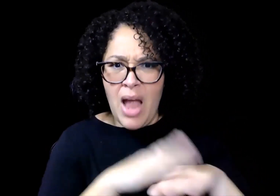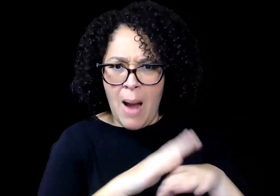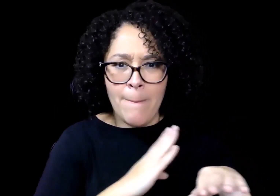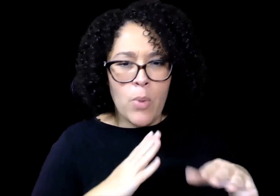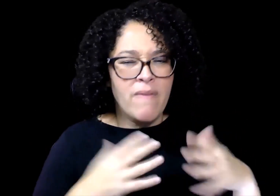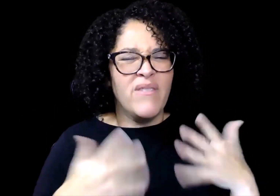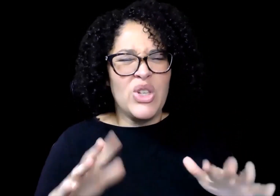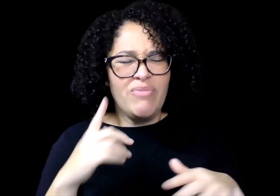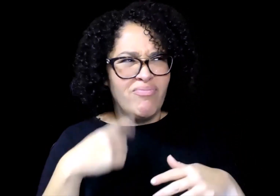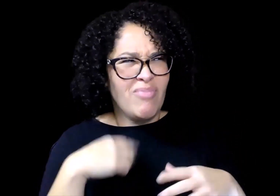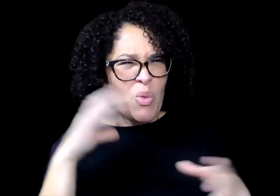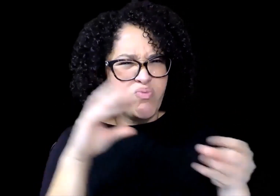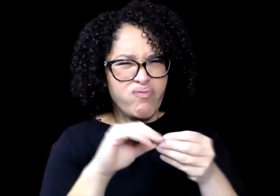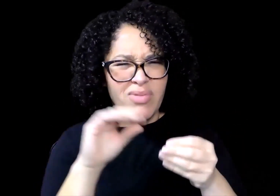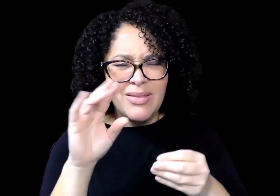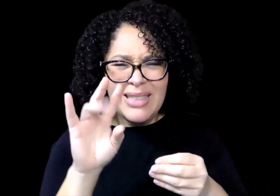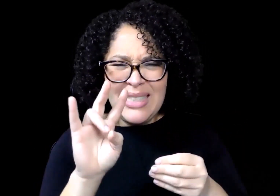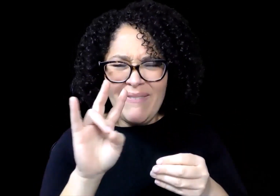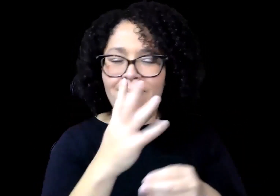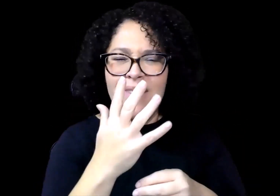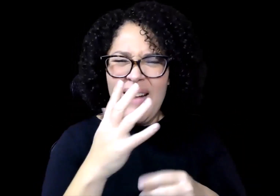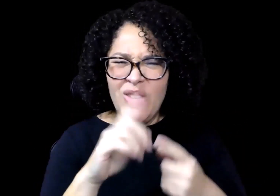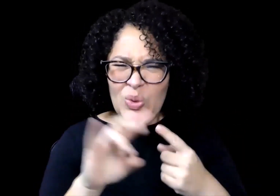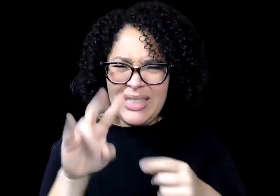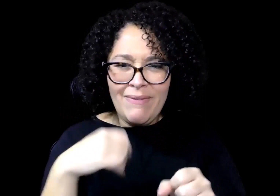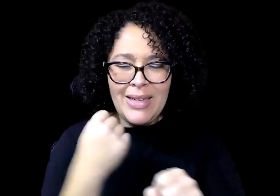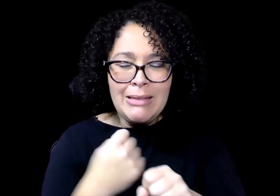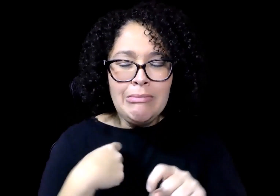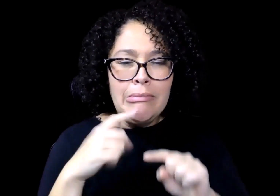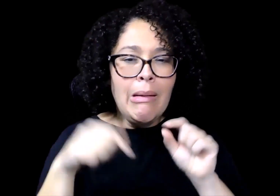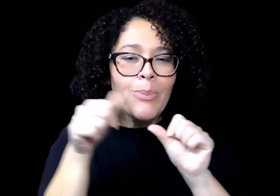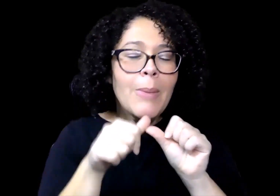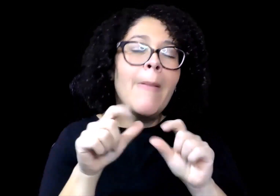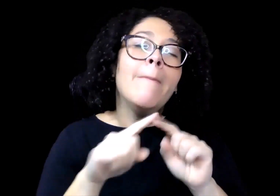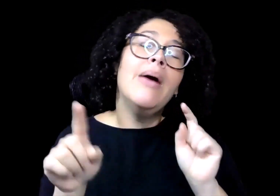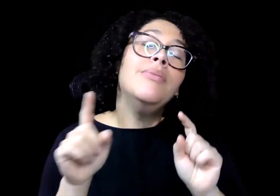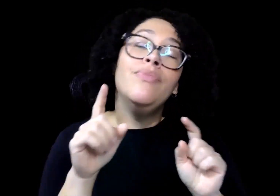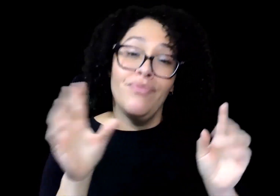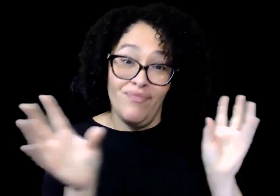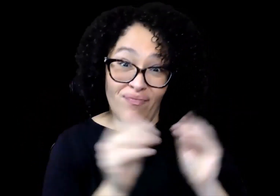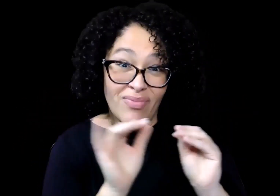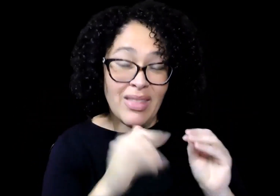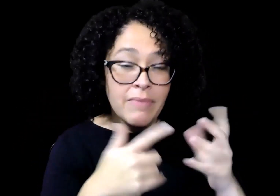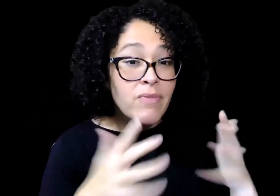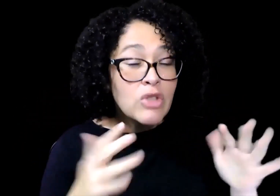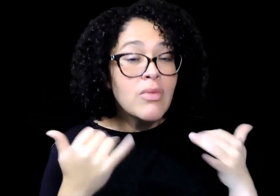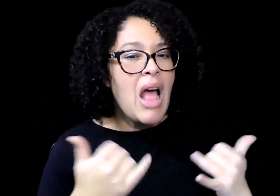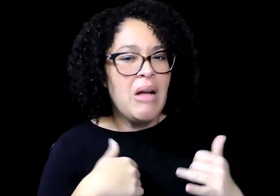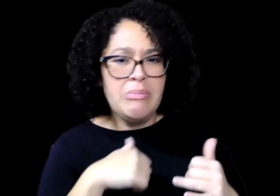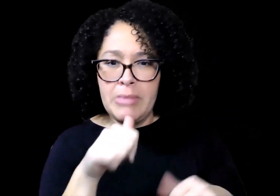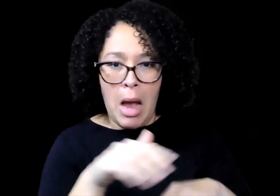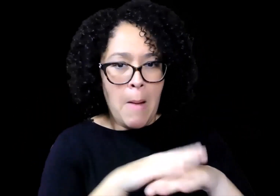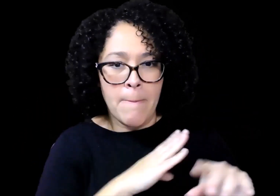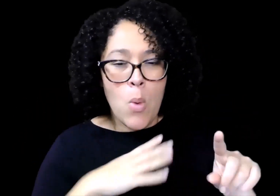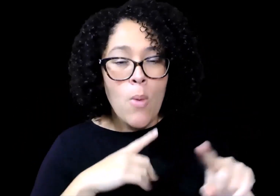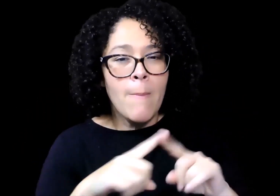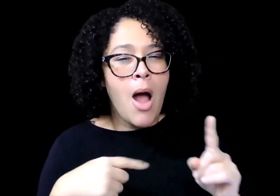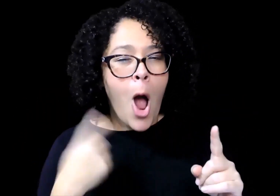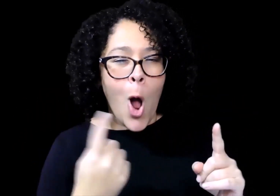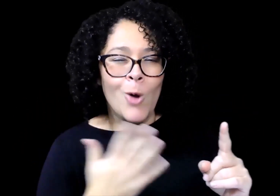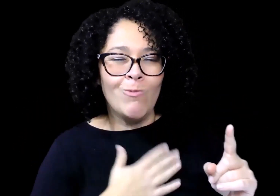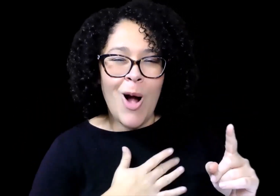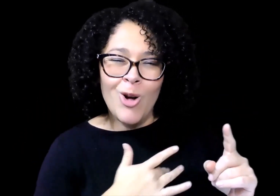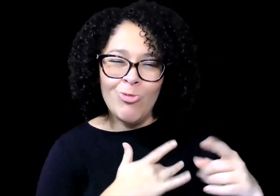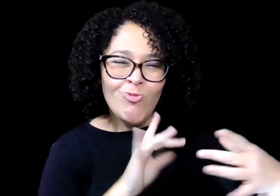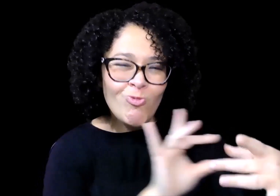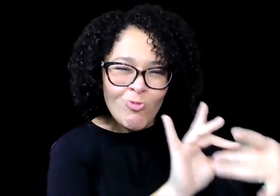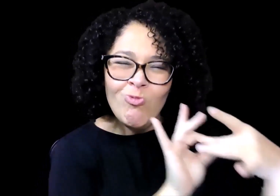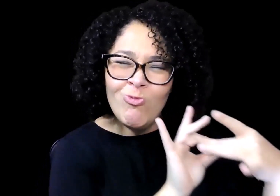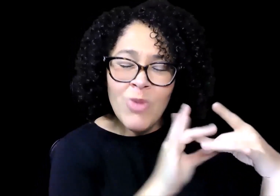with Council De Manos um I was involved for seven years or so um now I'm no longer a board member